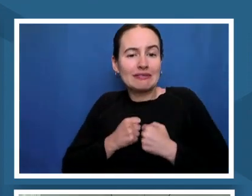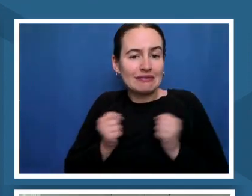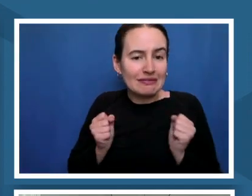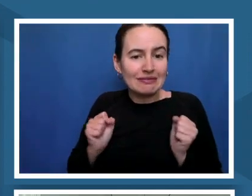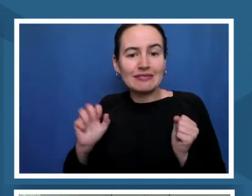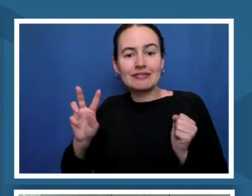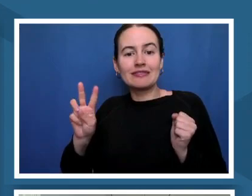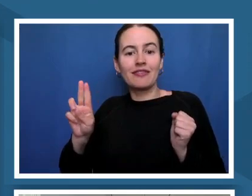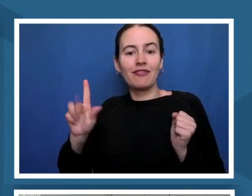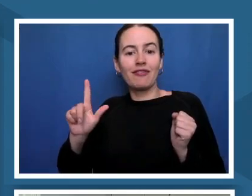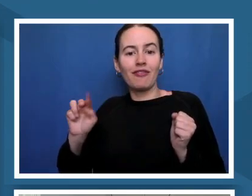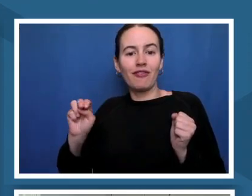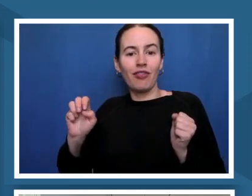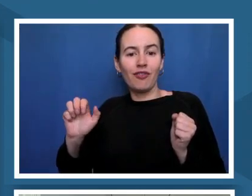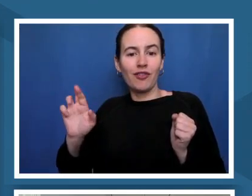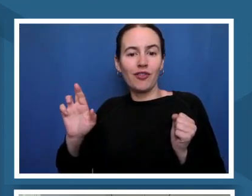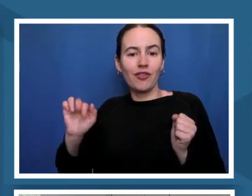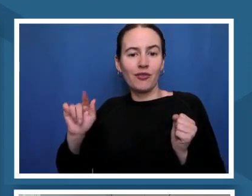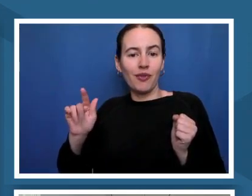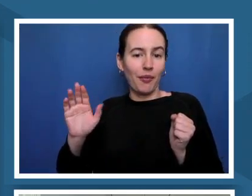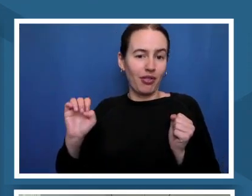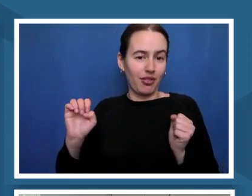as that person